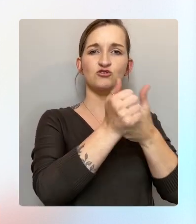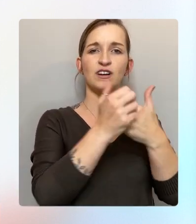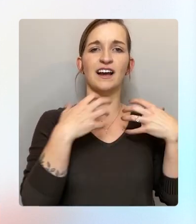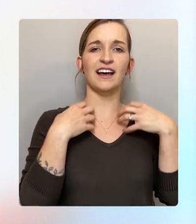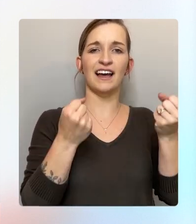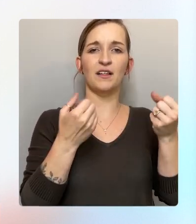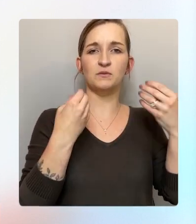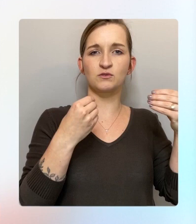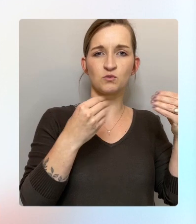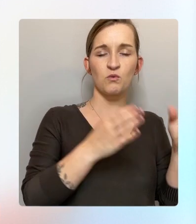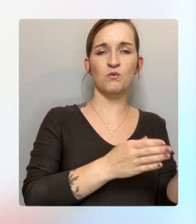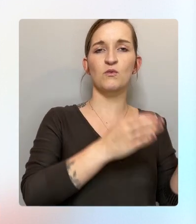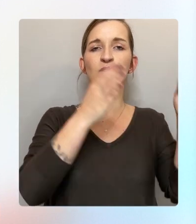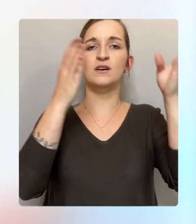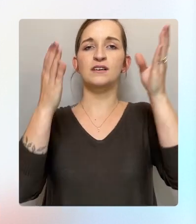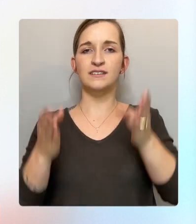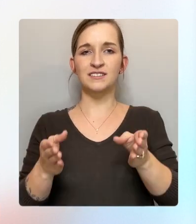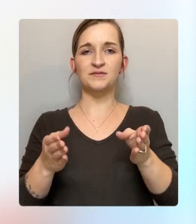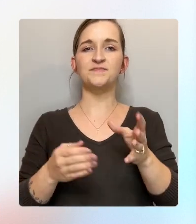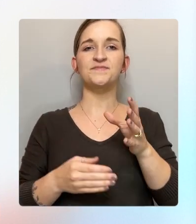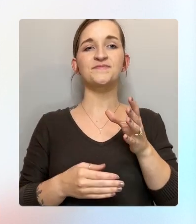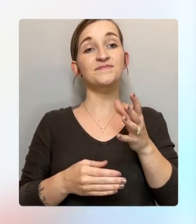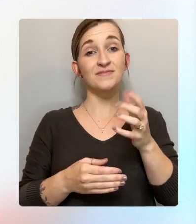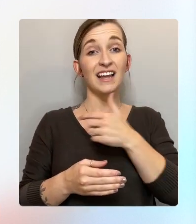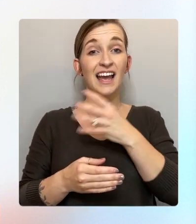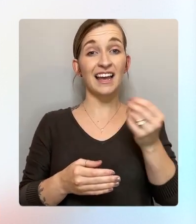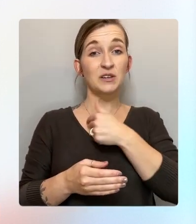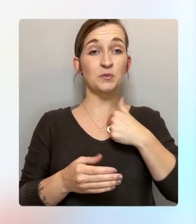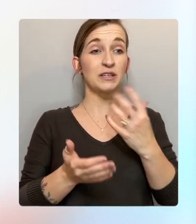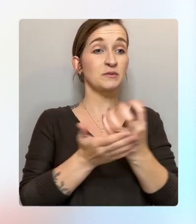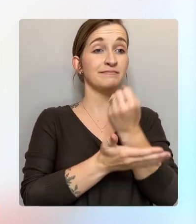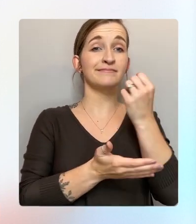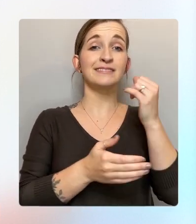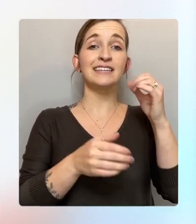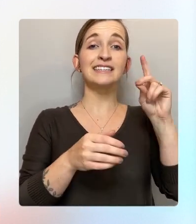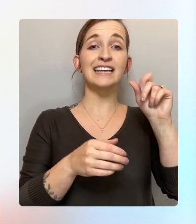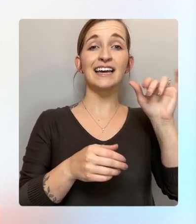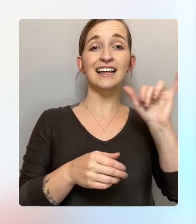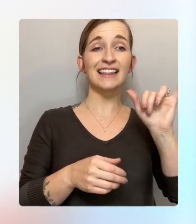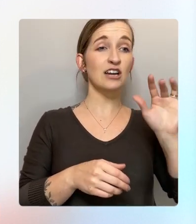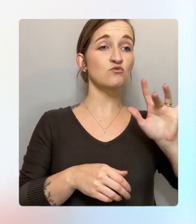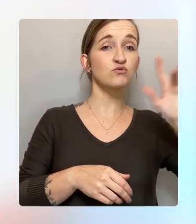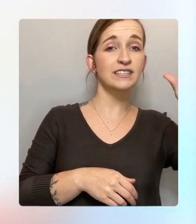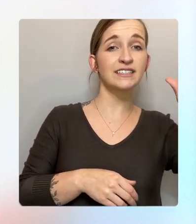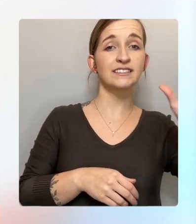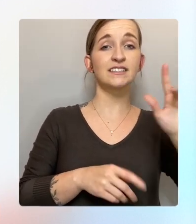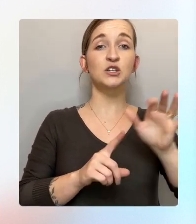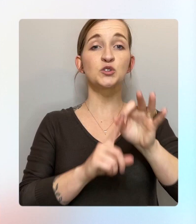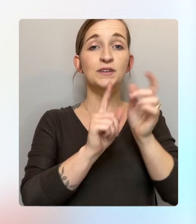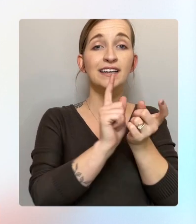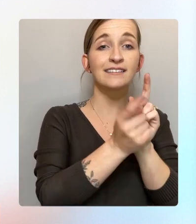and unique clicks to unique conversions, to influence our bids for off-platform user acquisition.